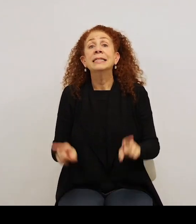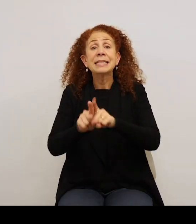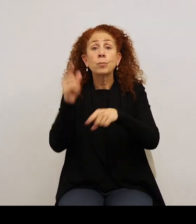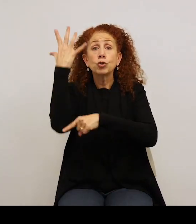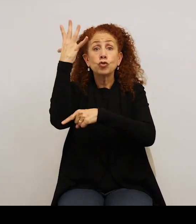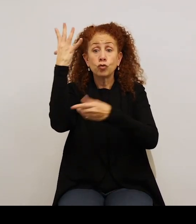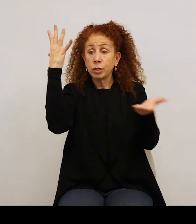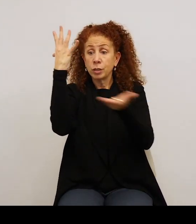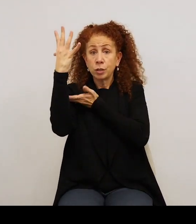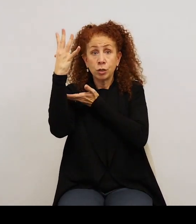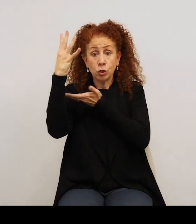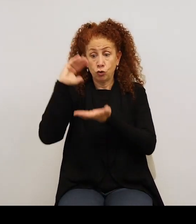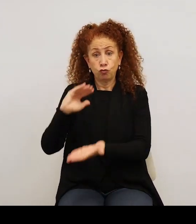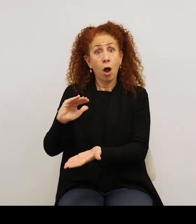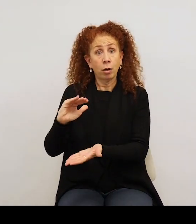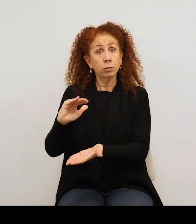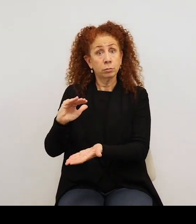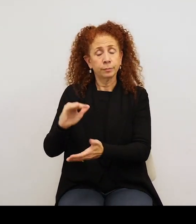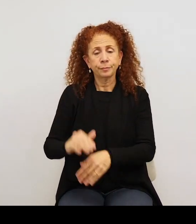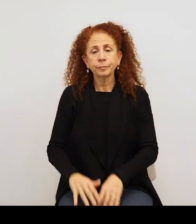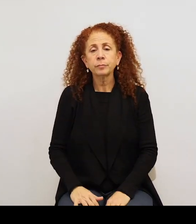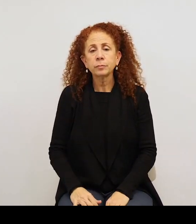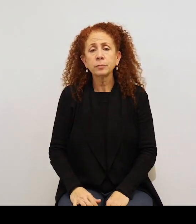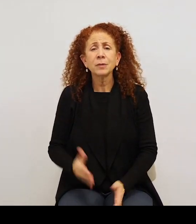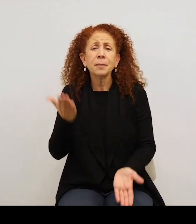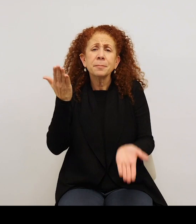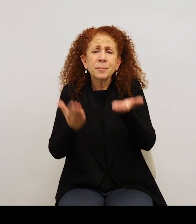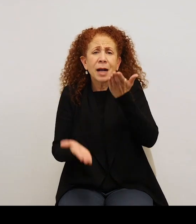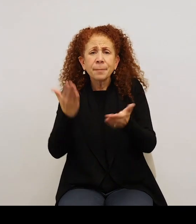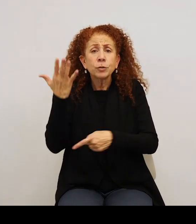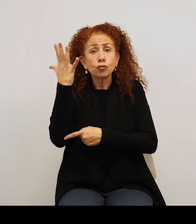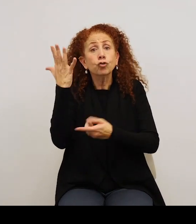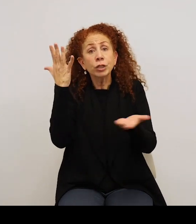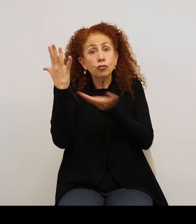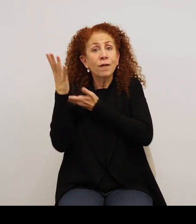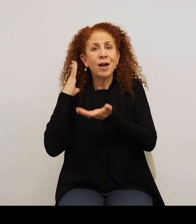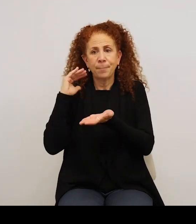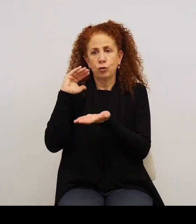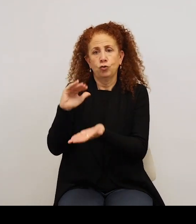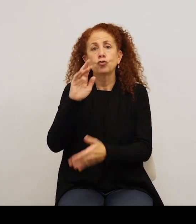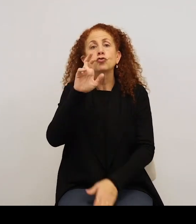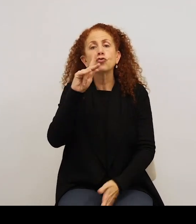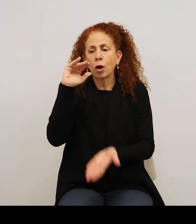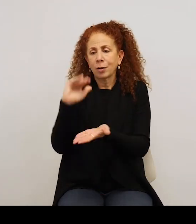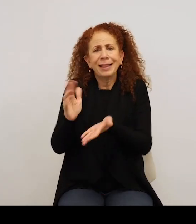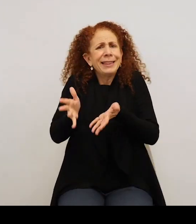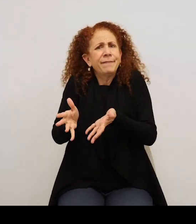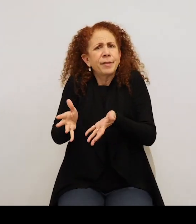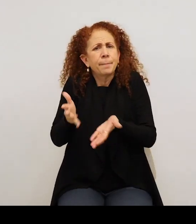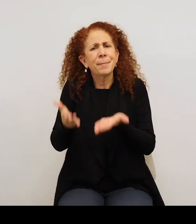lots of trees are being cut down. But maybe in some ways, just leave tree trunks lying where they are-- if they're not